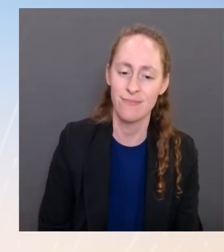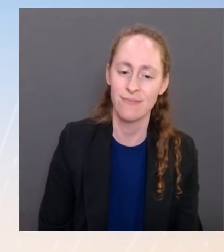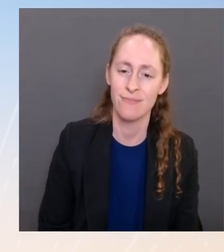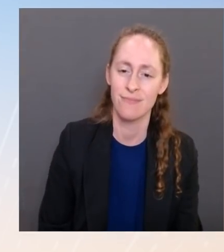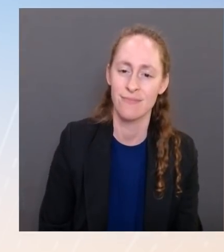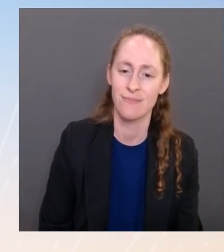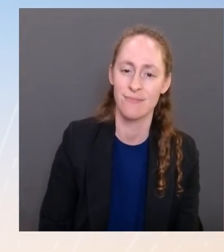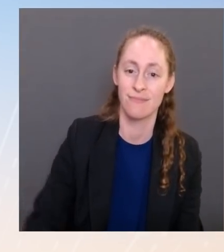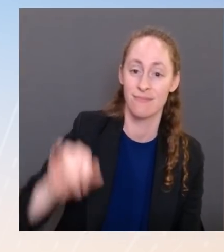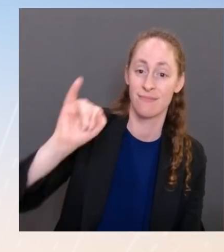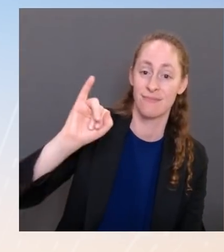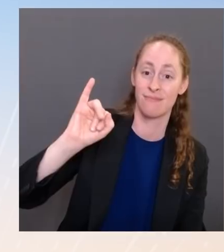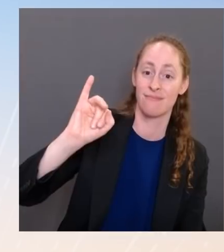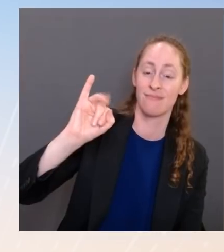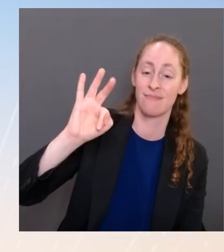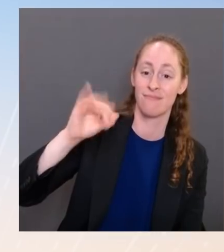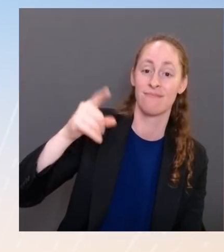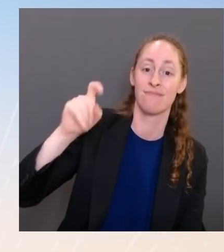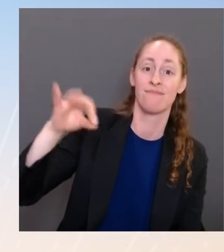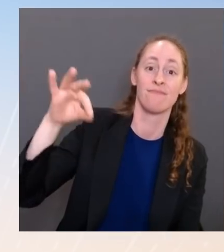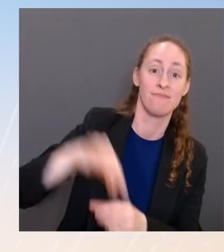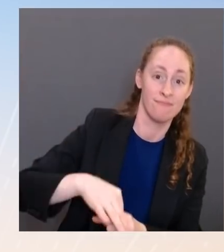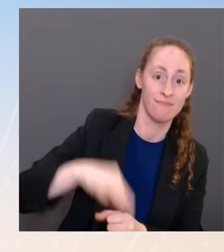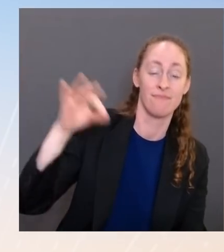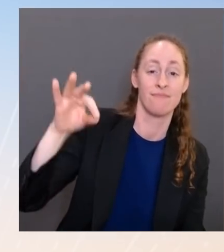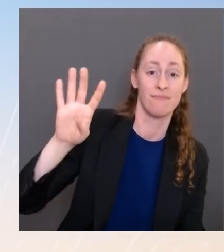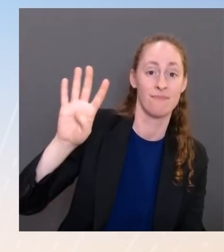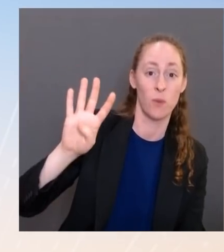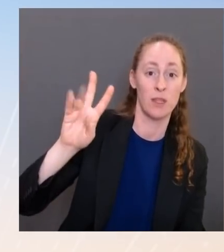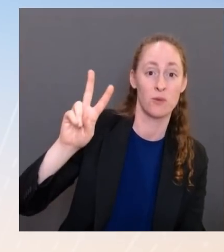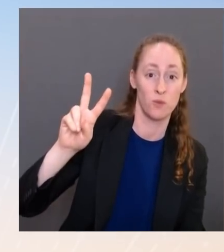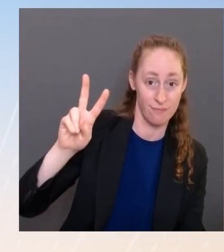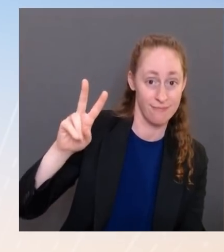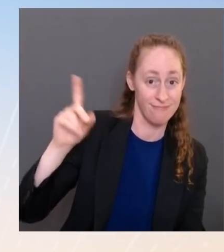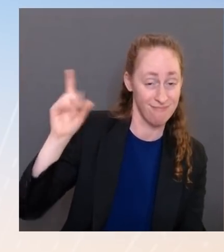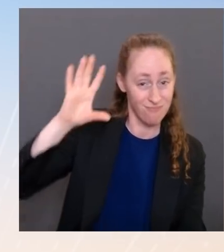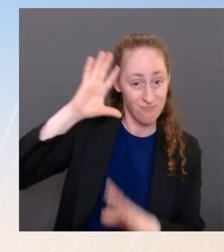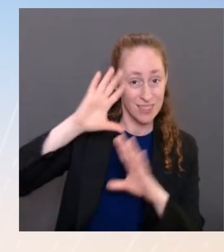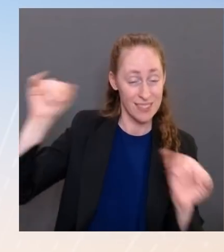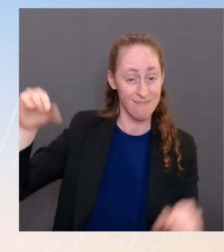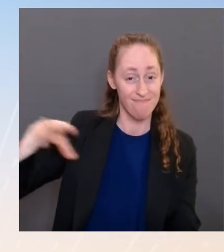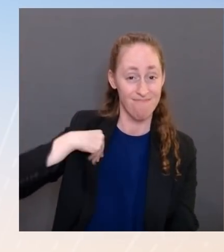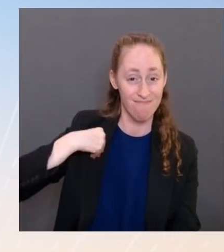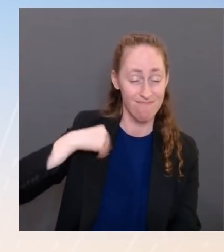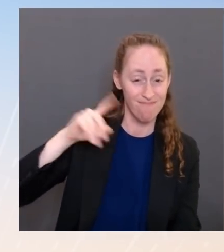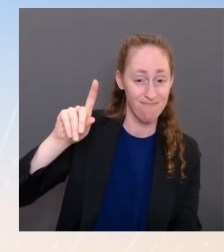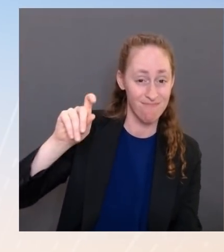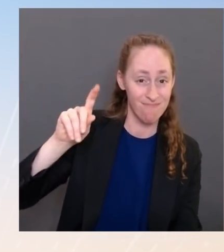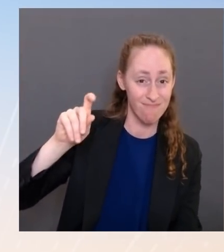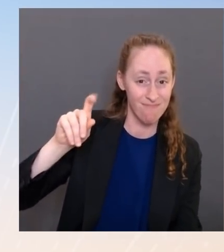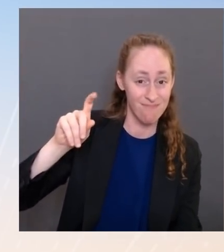happening to try to block Title 42 going away in order to get a vote on the COVID funds?